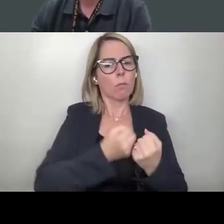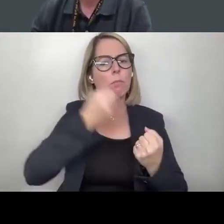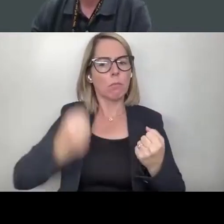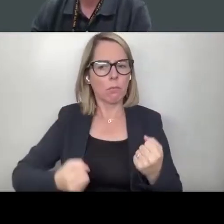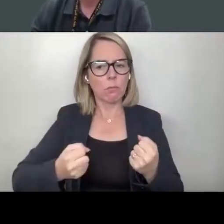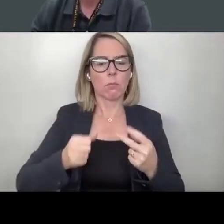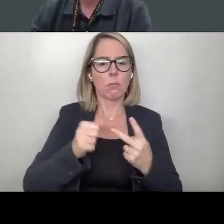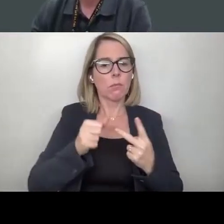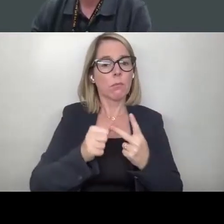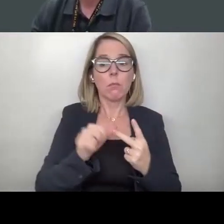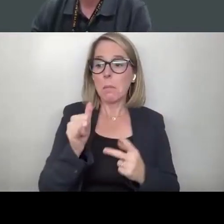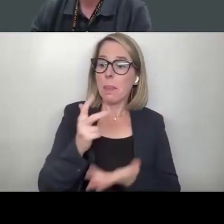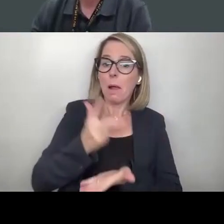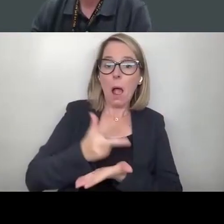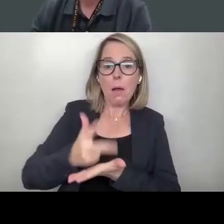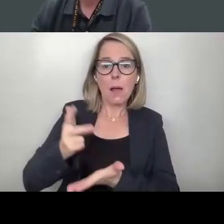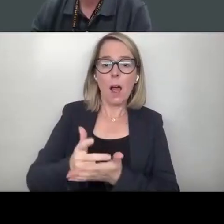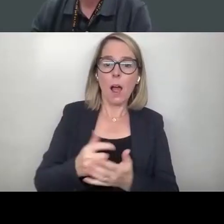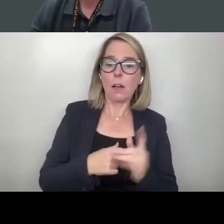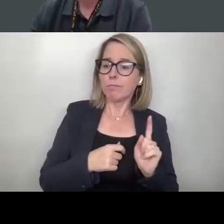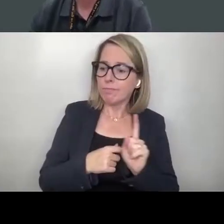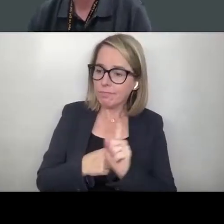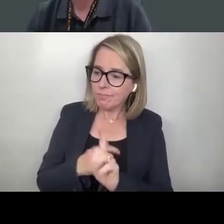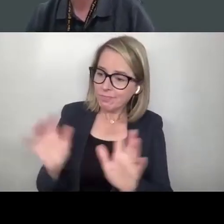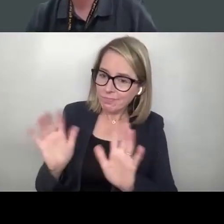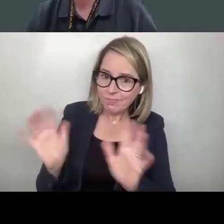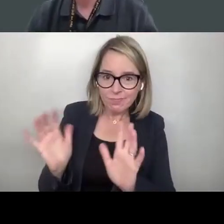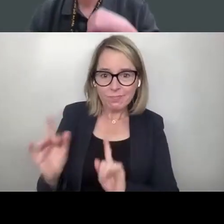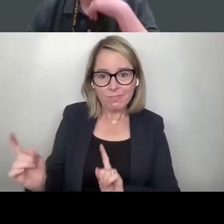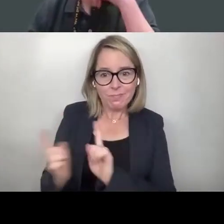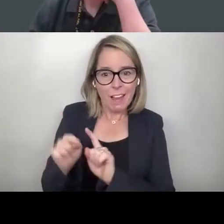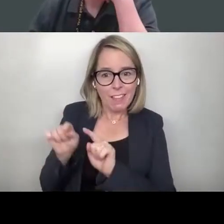actually often can set up the appointment or consultation to be successful.